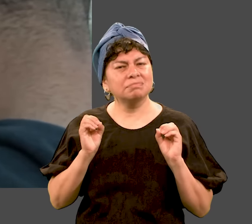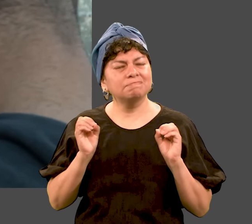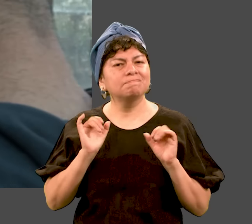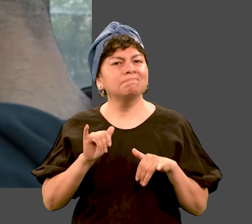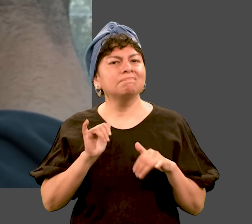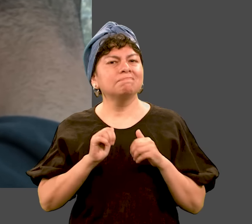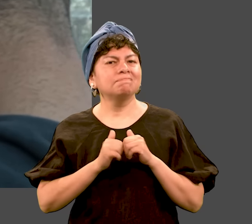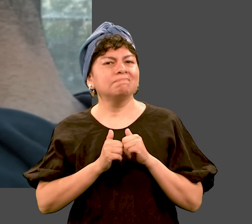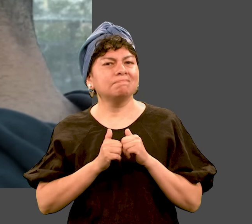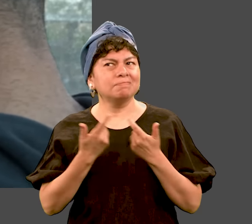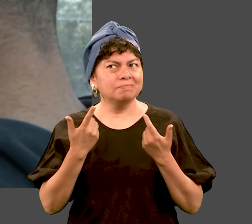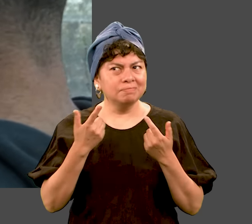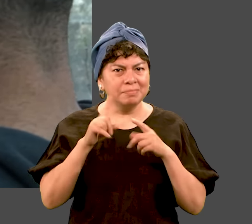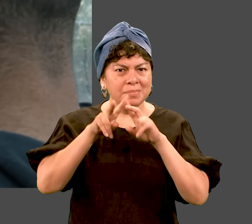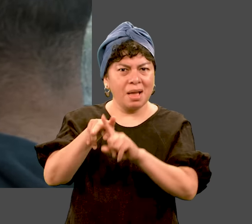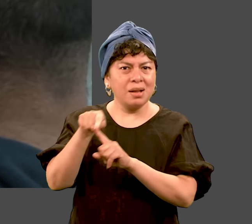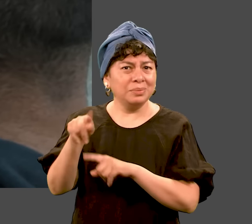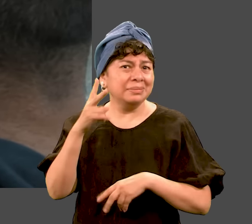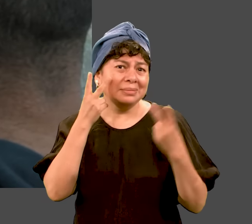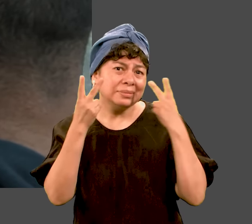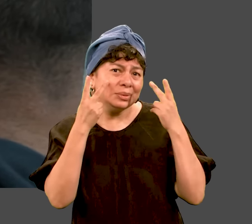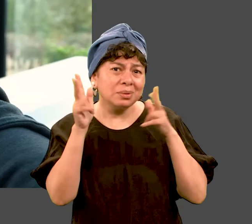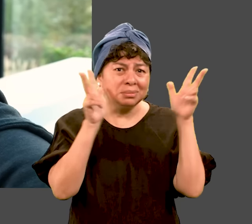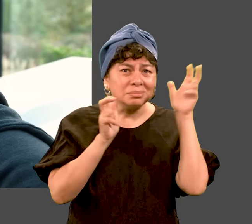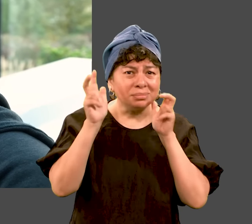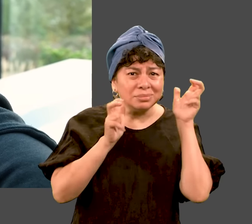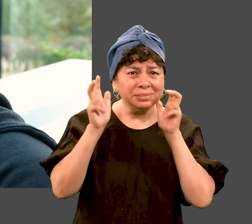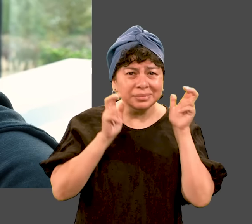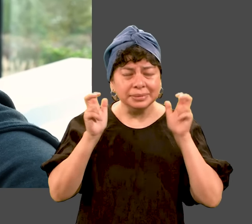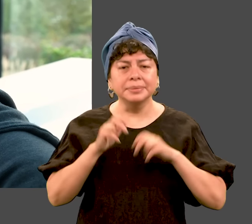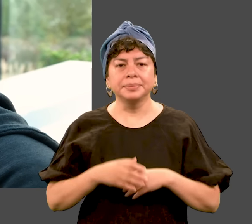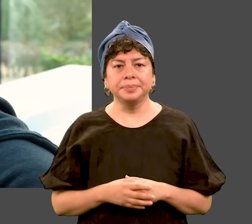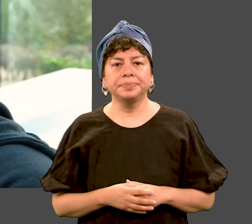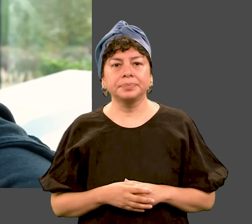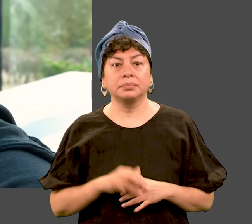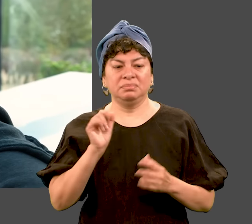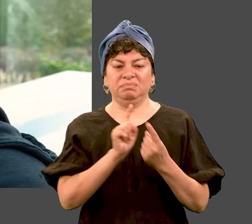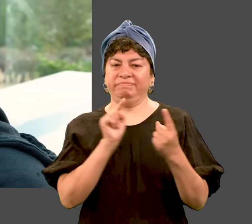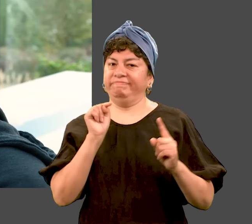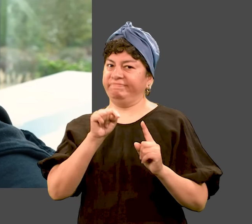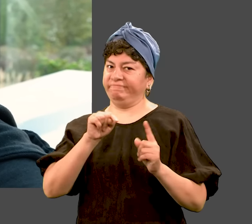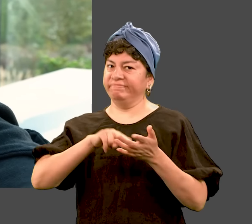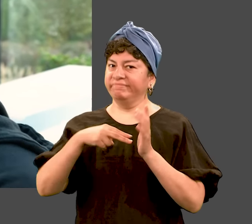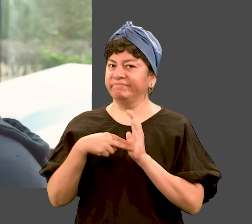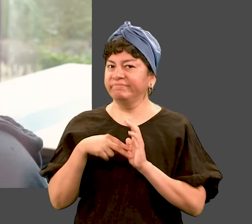for visual and auditory modes. And that is distantism at its finest.